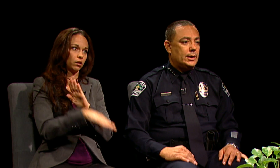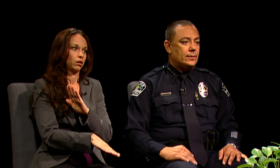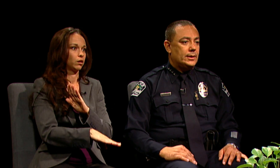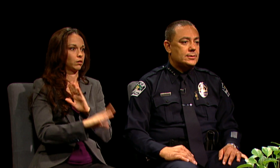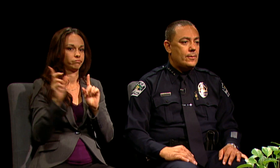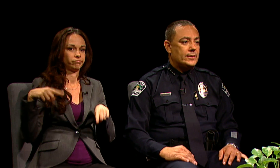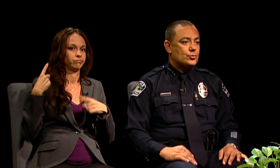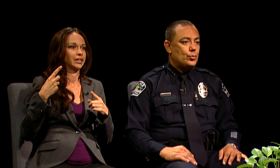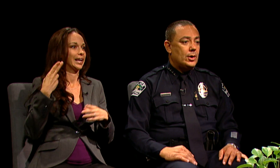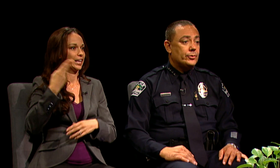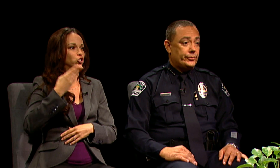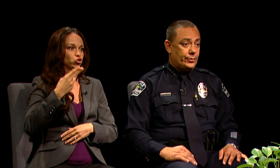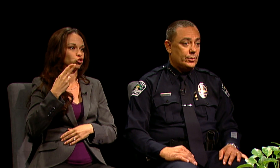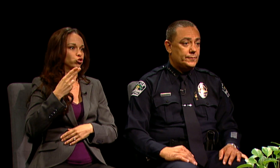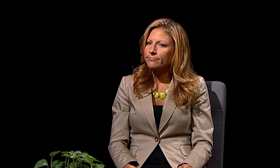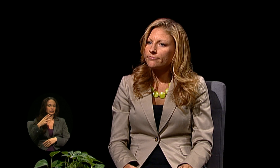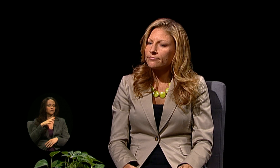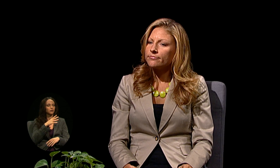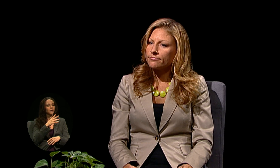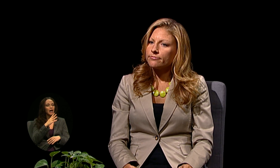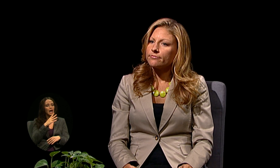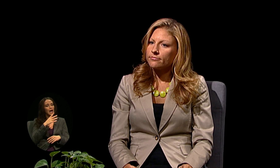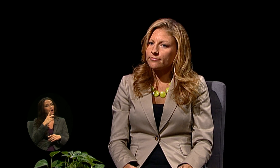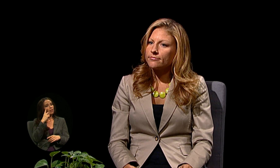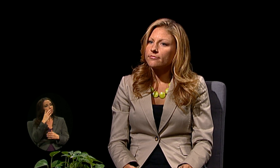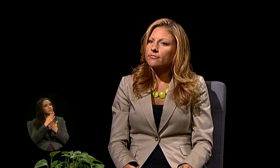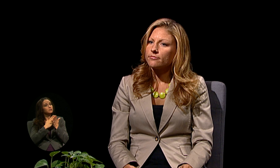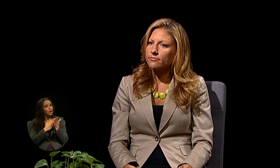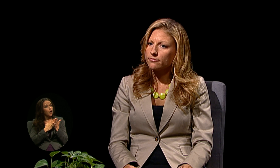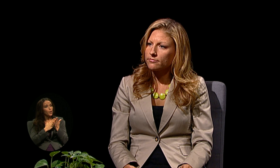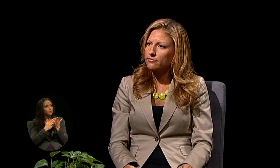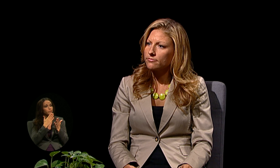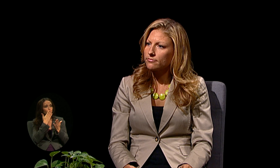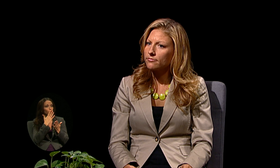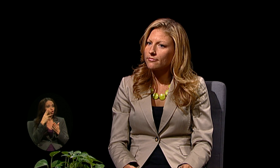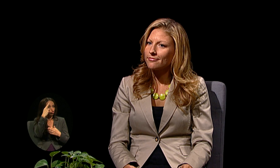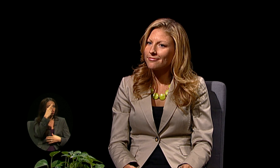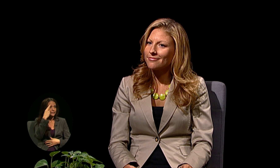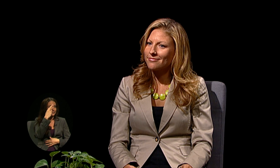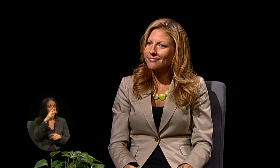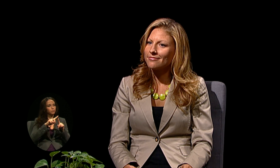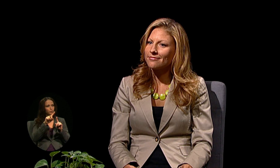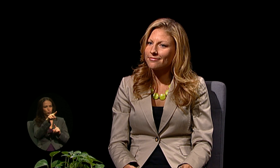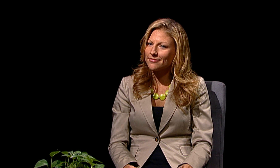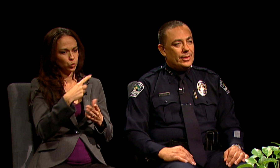AND I THINK SOME OF IT IS WELL DESERVED. BUT I THINK WHAT YOU'RE TALKING ABOUT IN YOUR INTRO